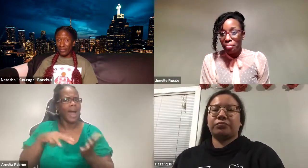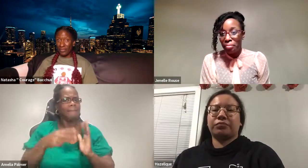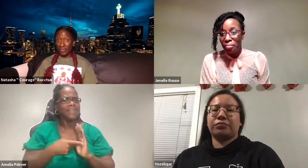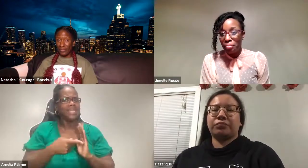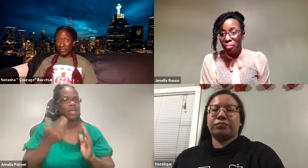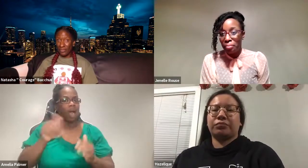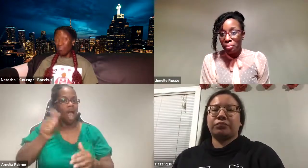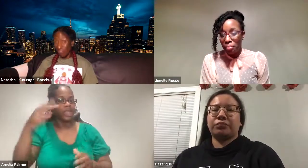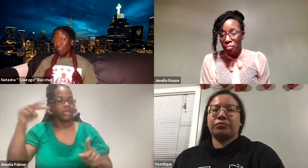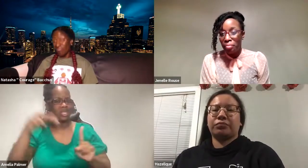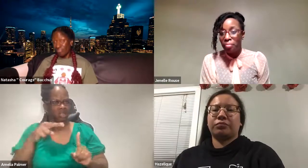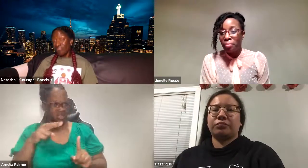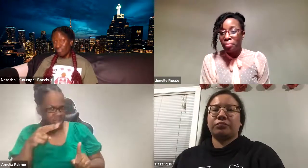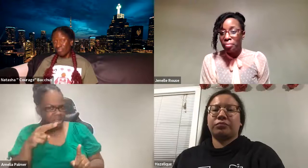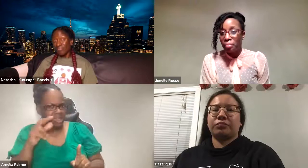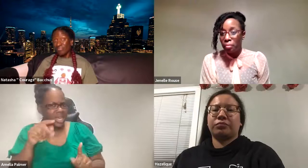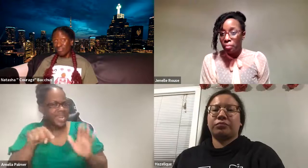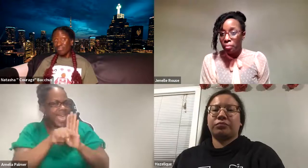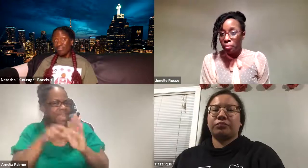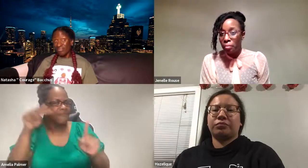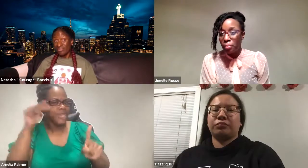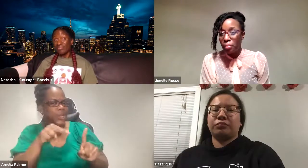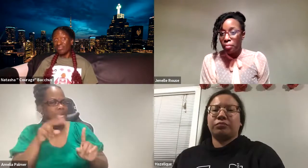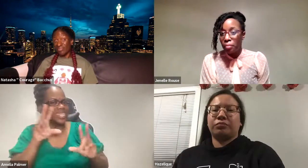dominique, maybe you understand what i mean but other people who are looking may